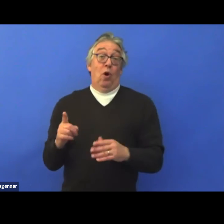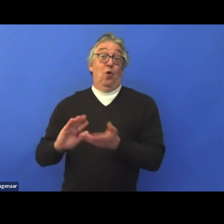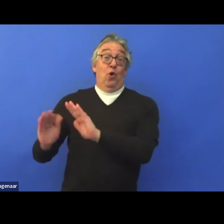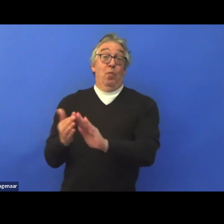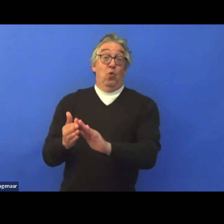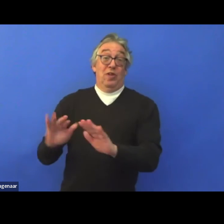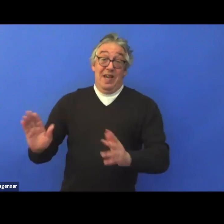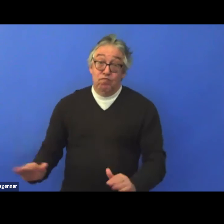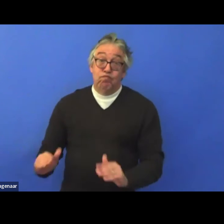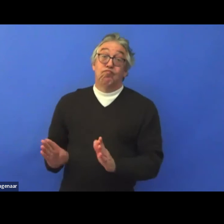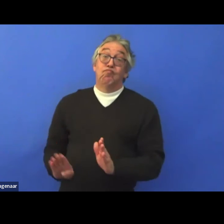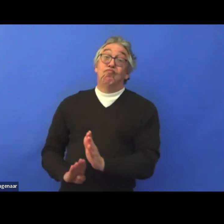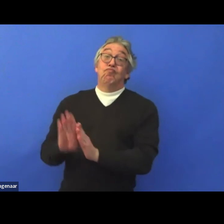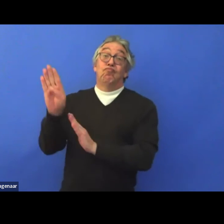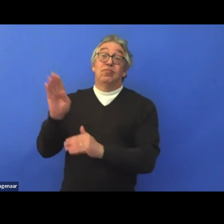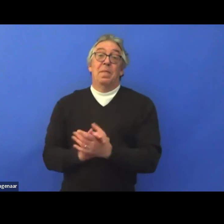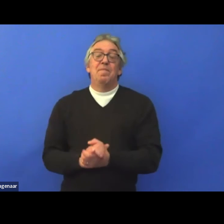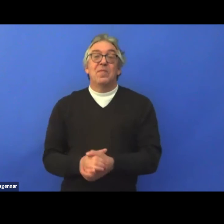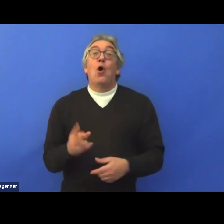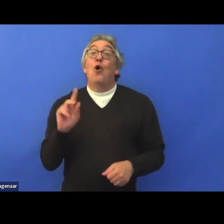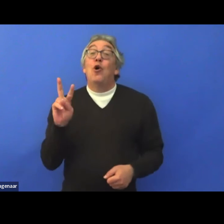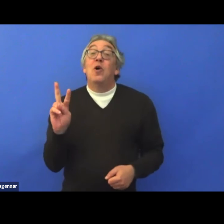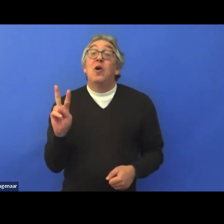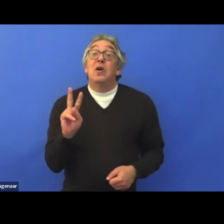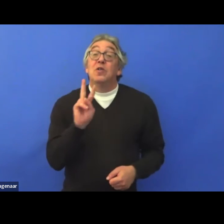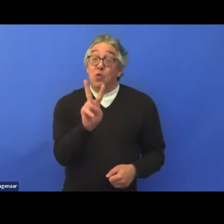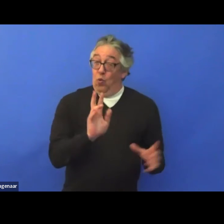So, in the first two sessions, one of which will be in the main room